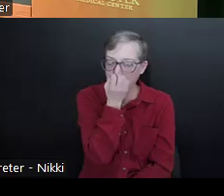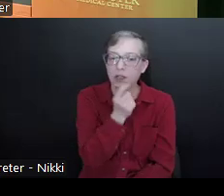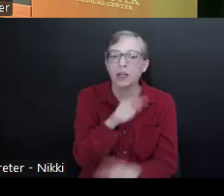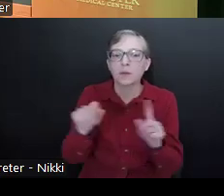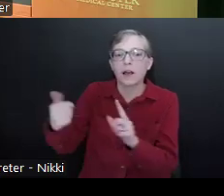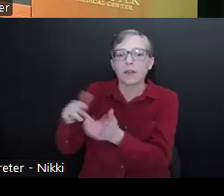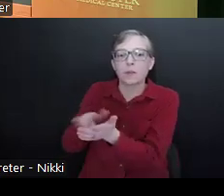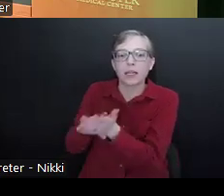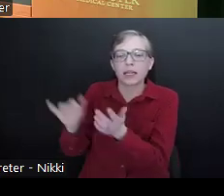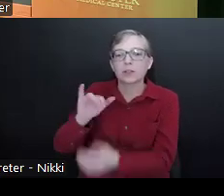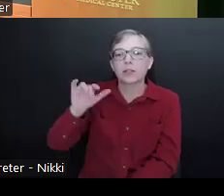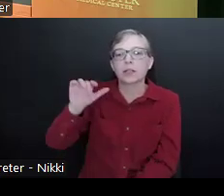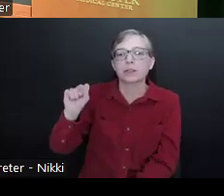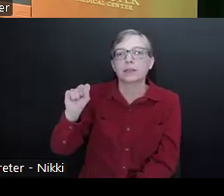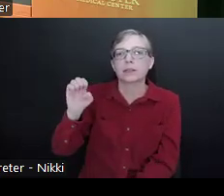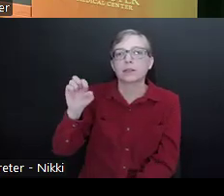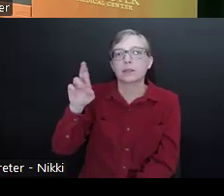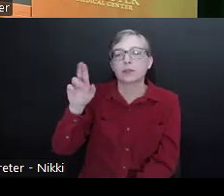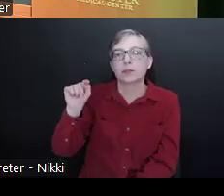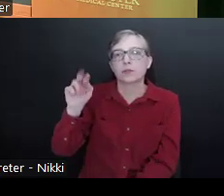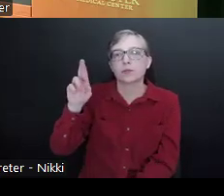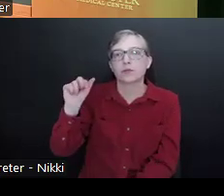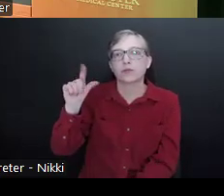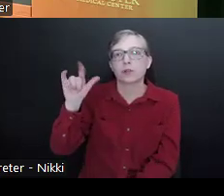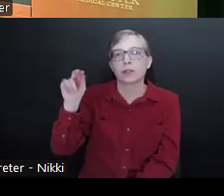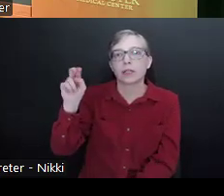would probably be my first line treatment for almost any kind of cardiac patient who